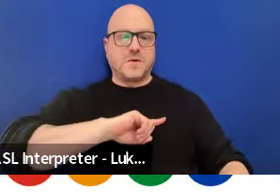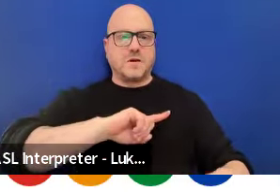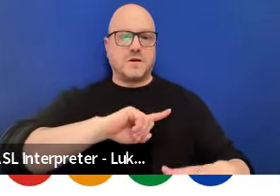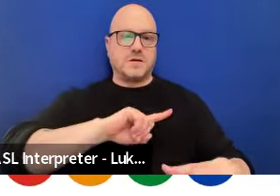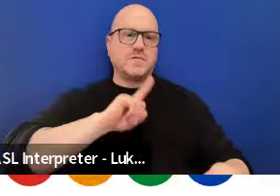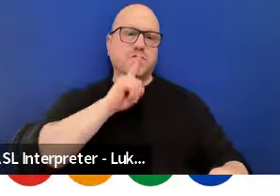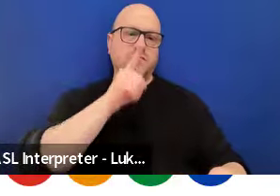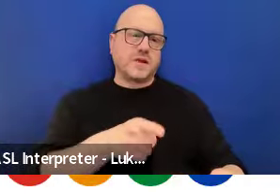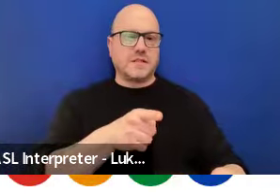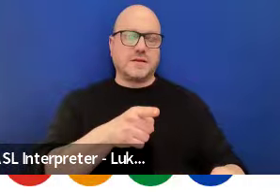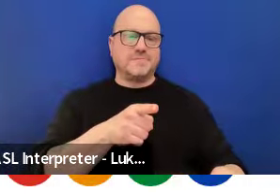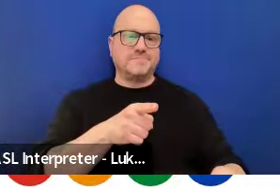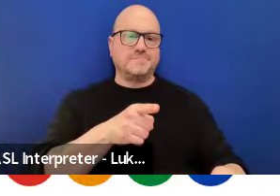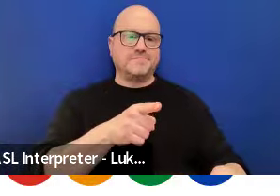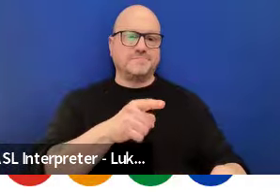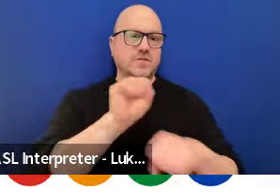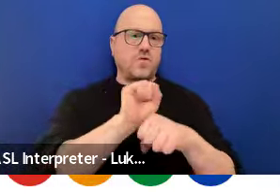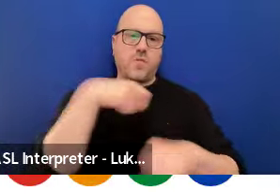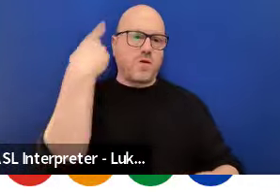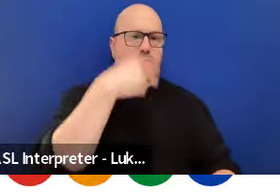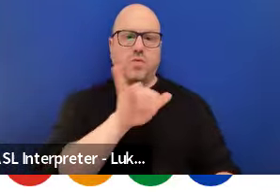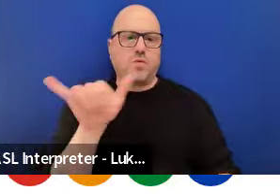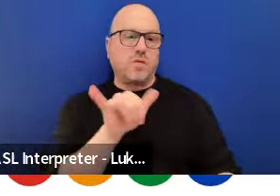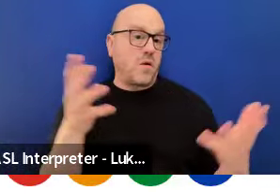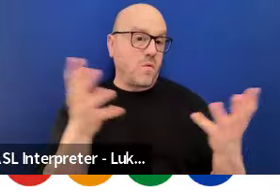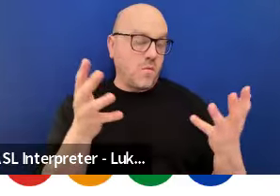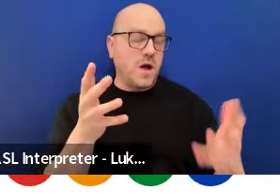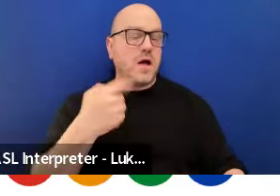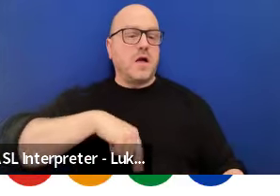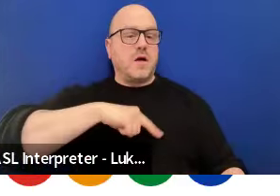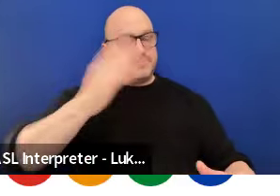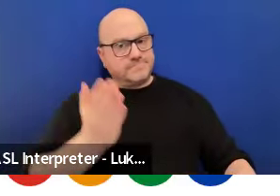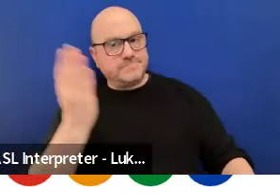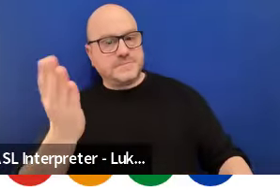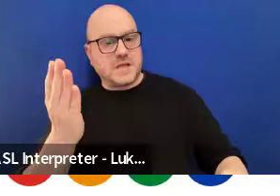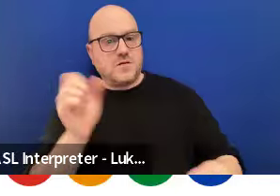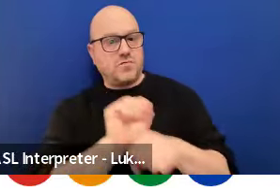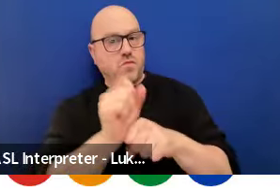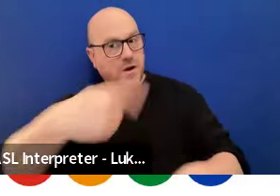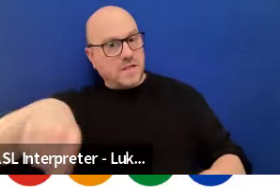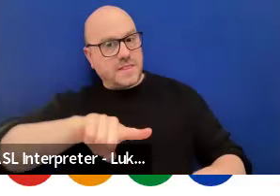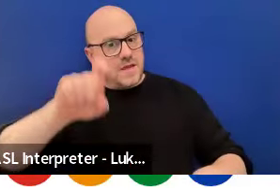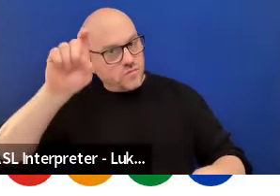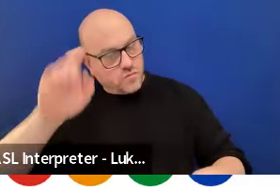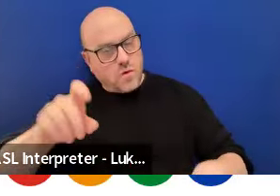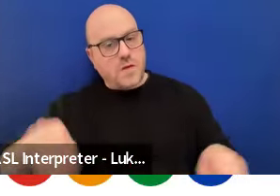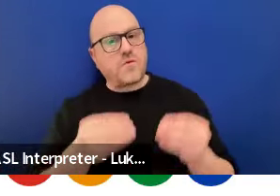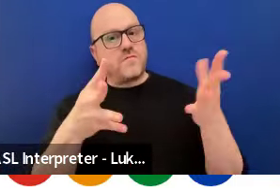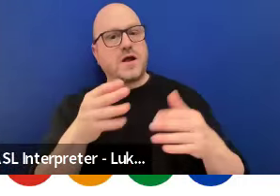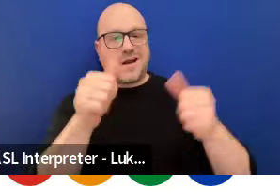INTERESTED IN WORKING WITH US. WE'LL PUT TOGETHER THE SCOPE OF WORK, THE CORE DESCRIPTION OF THE WORK THAT THE PROVIDERS NEED TO